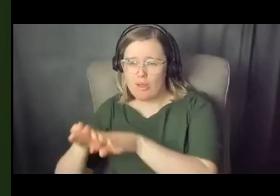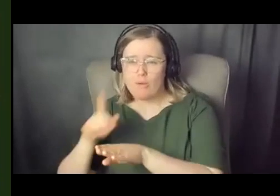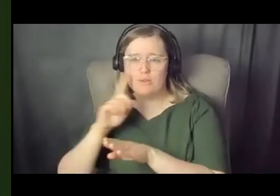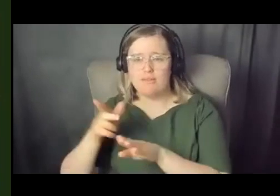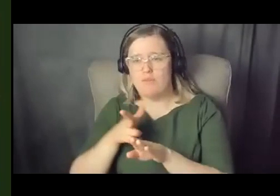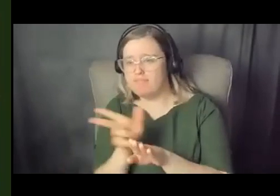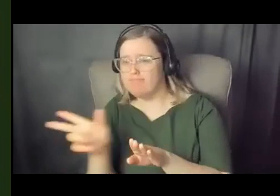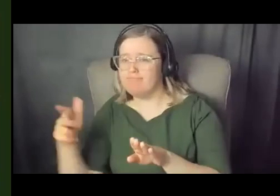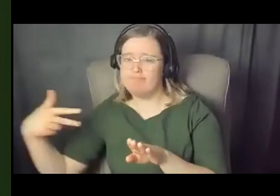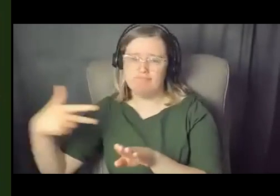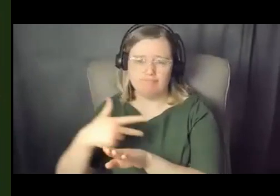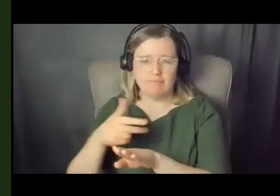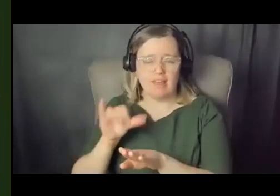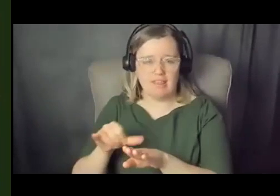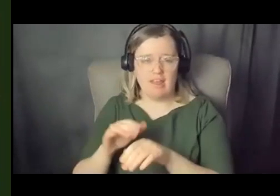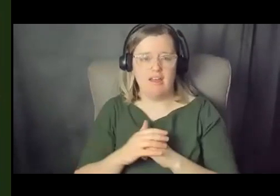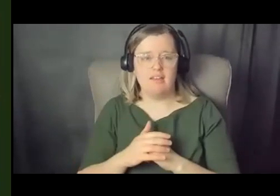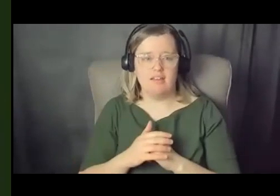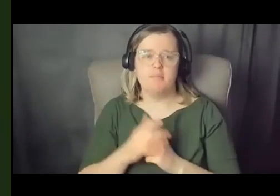delivery, both here and at the north end.